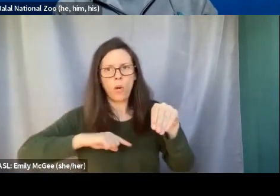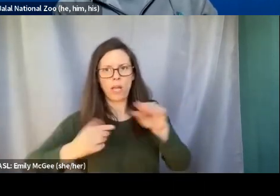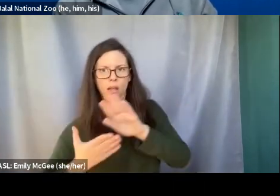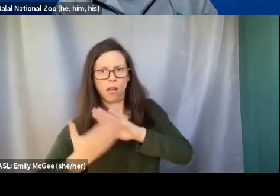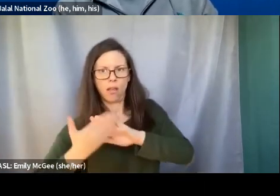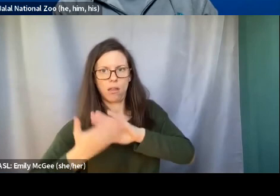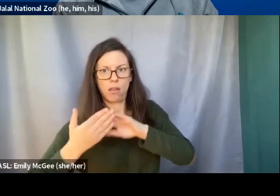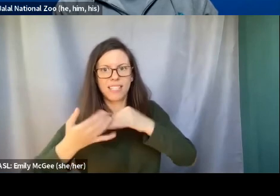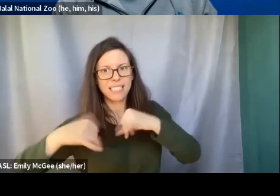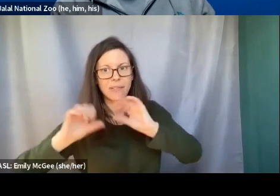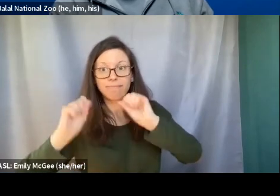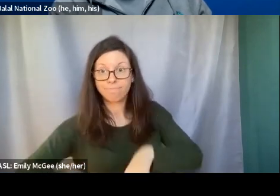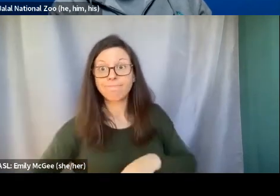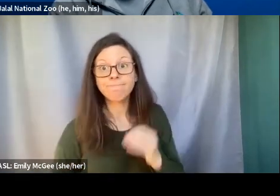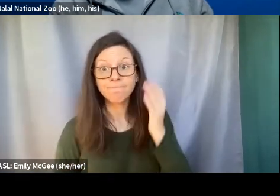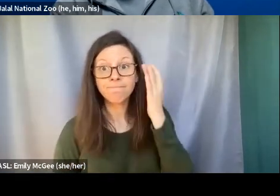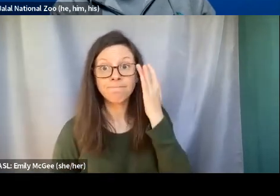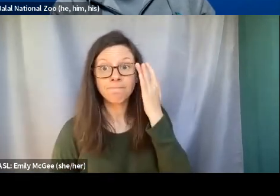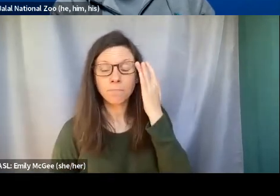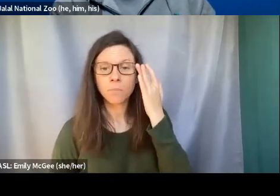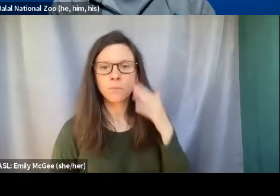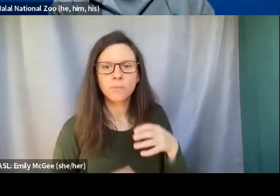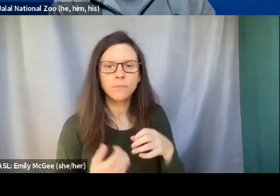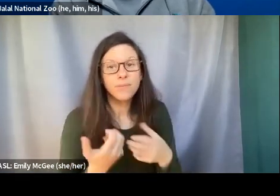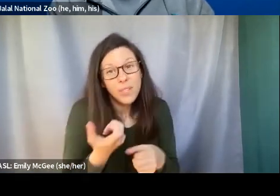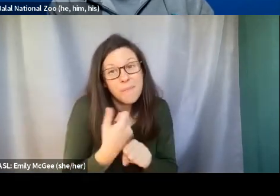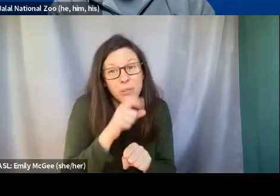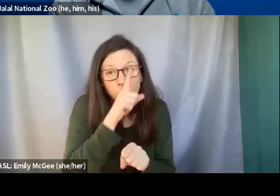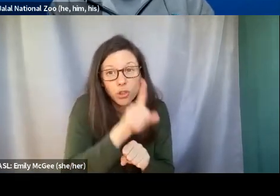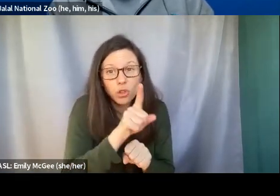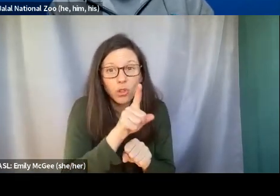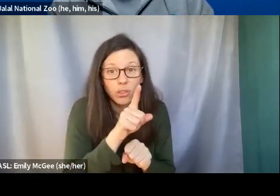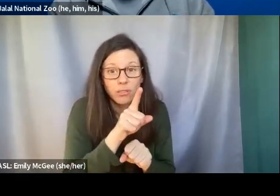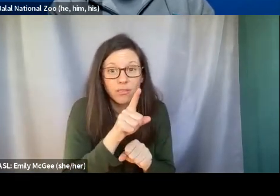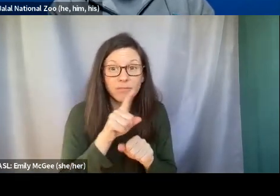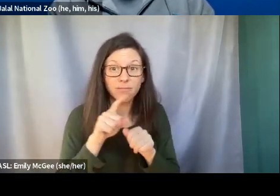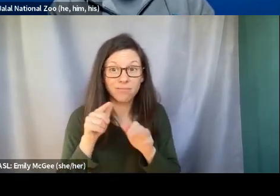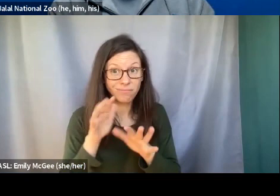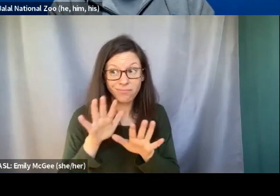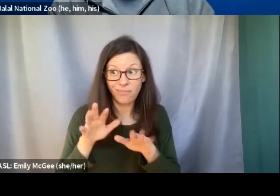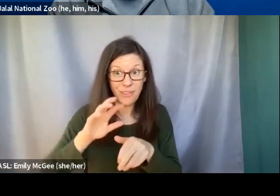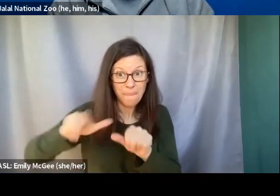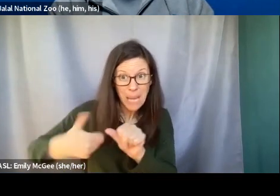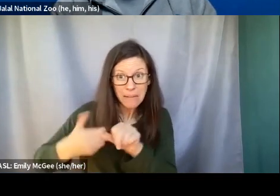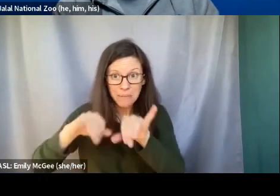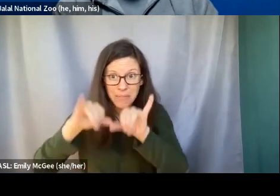if the, the safety precautions taken of the backup systems also come up into play